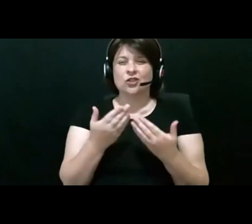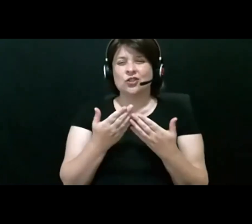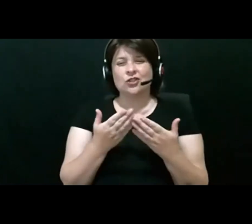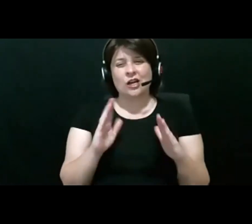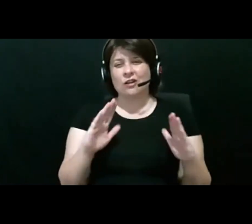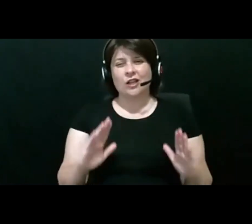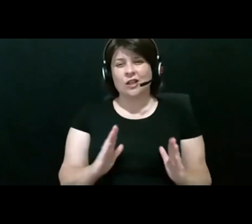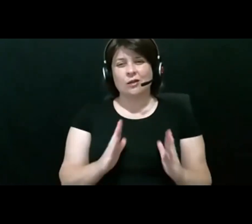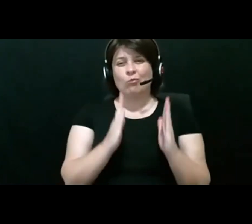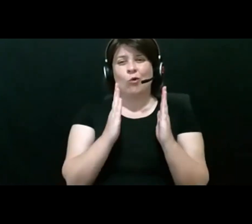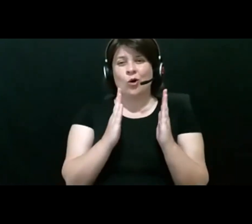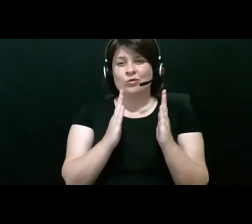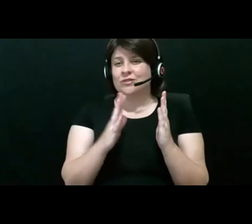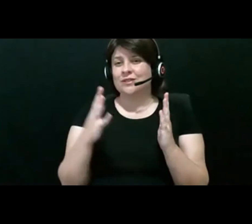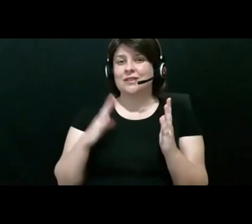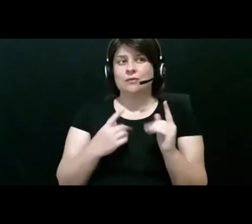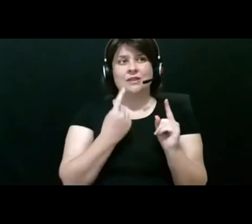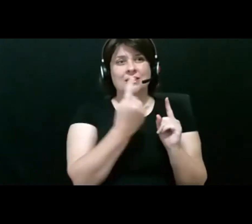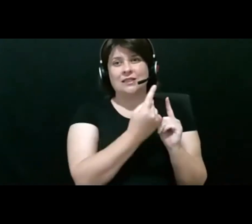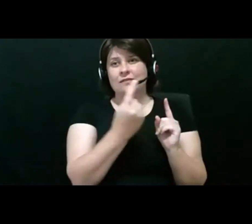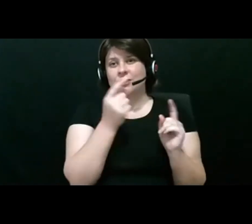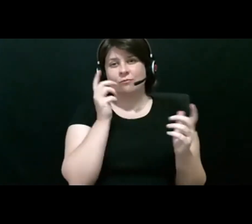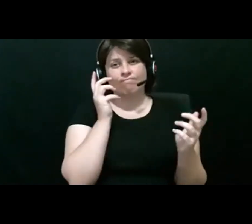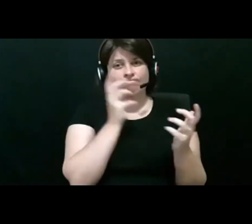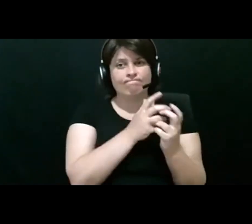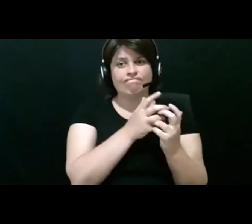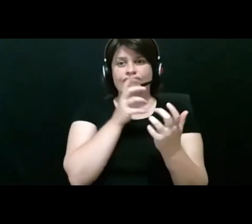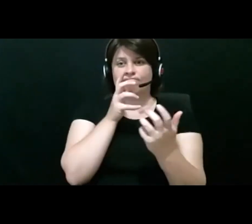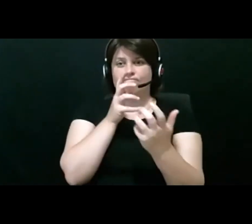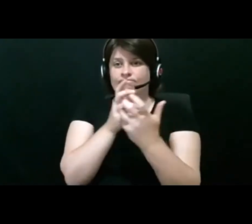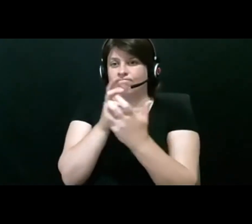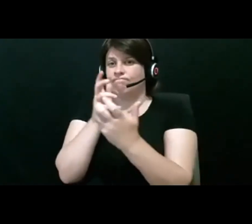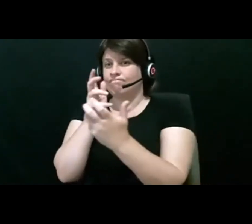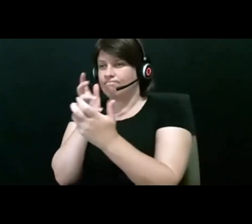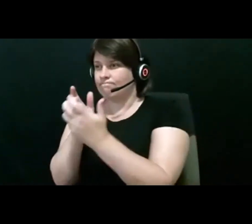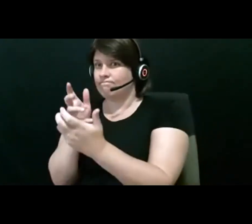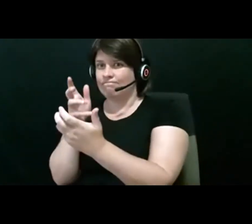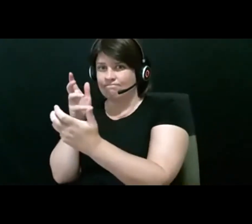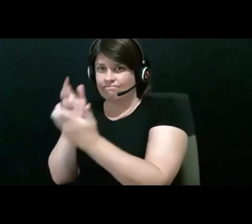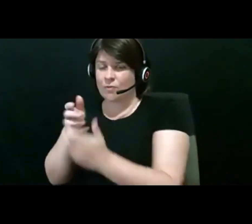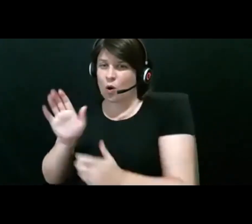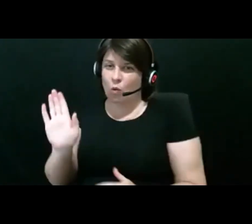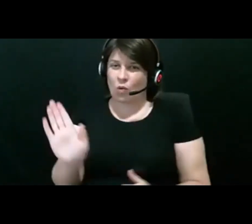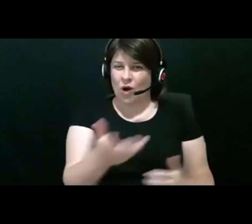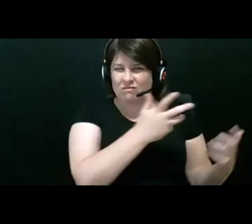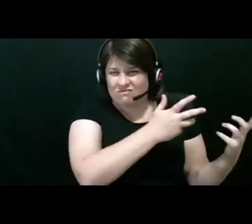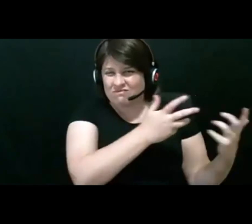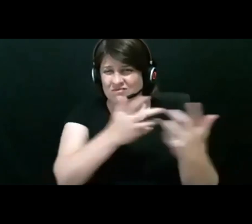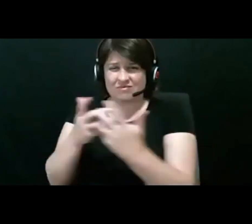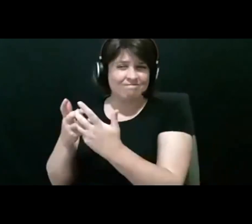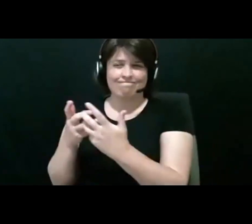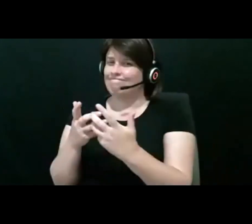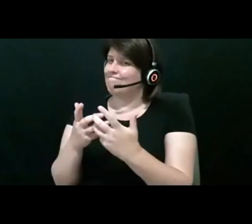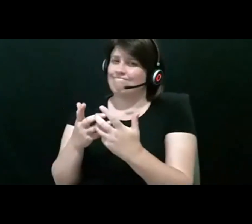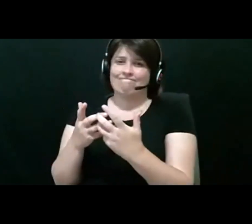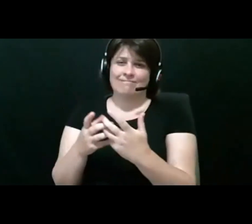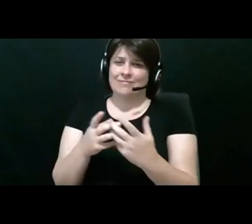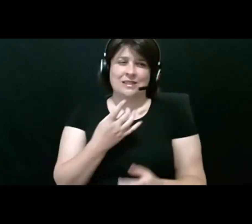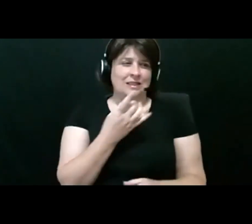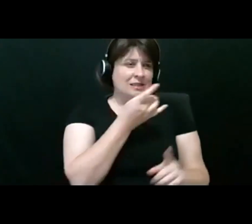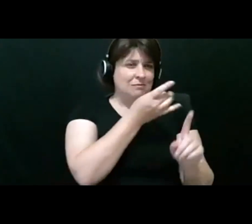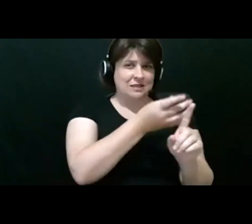need to be individual and the deafblind team can help you think through those solutions and come up